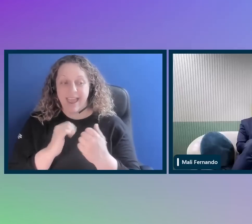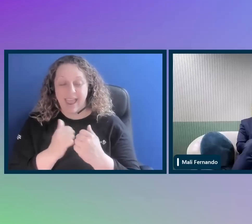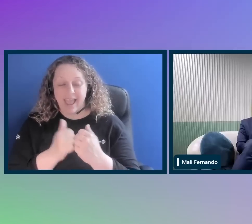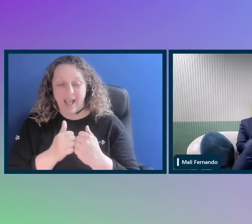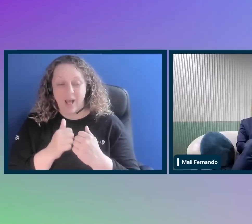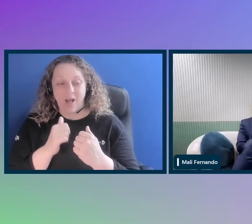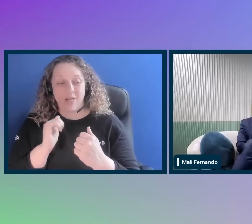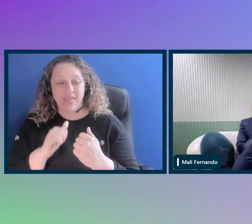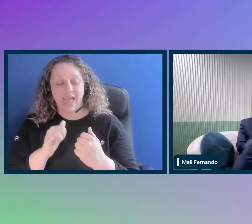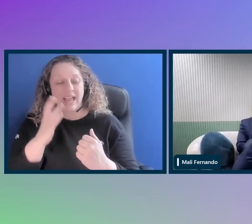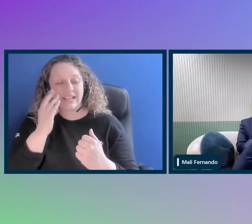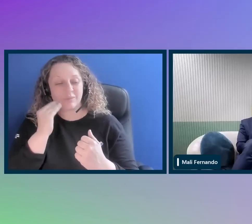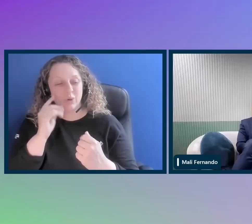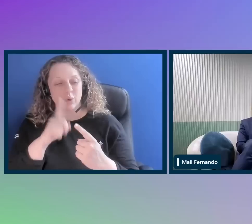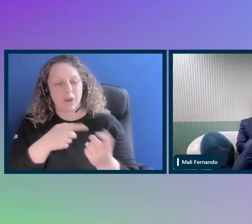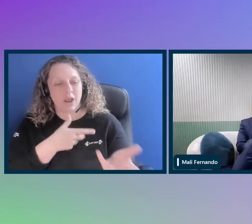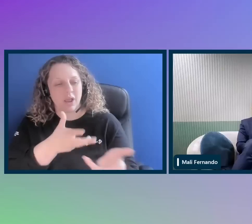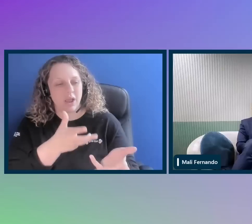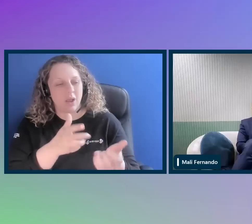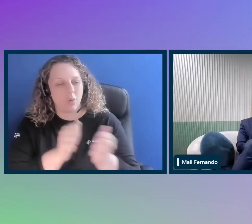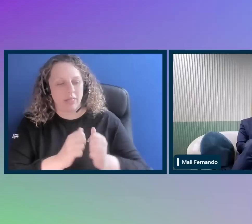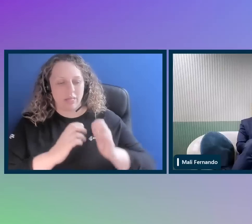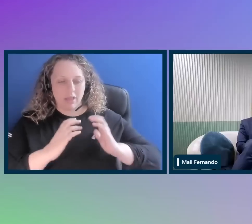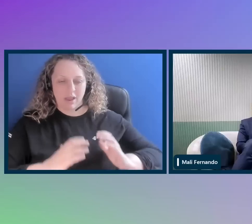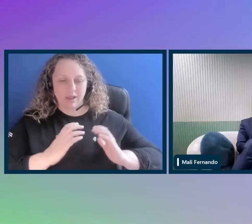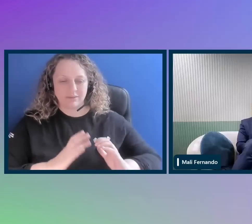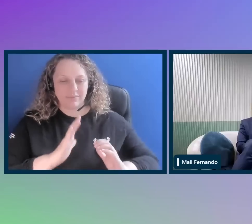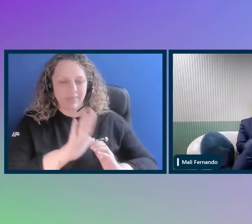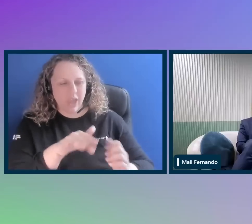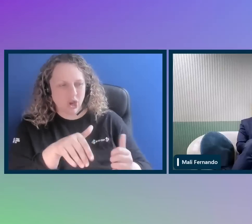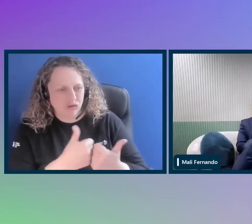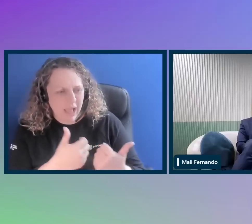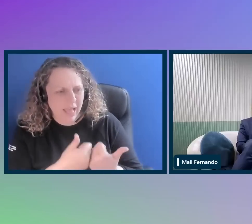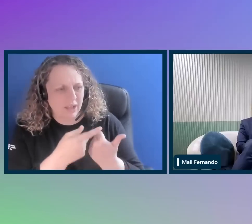And when I hear their challenges and their triumphs,